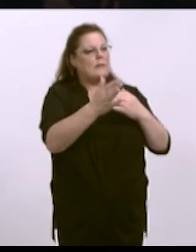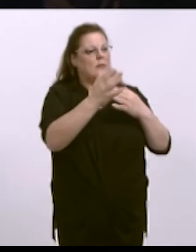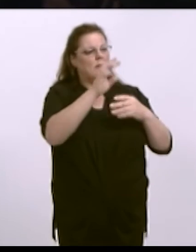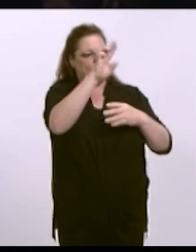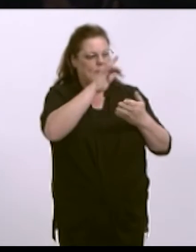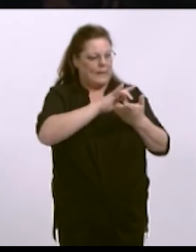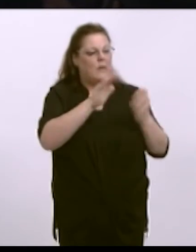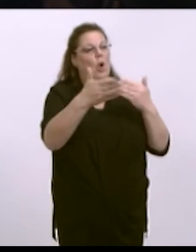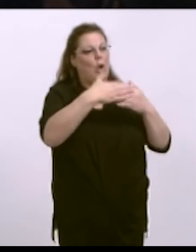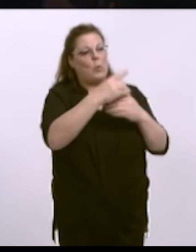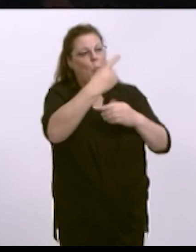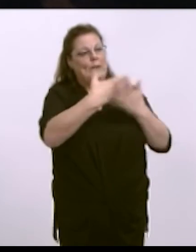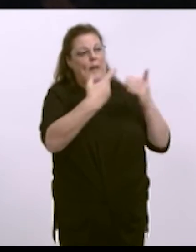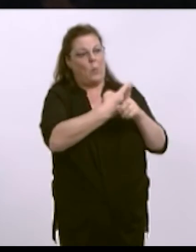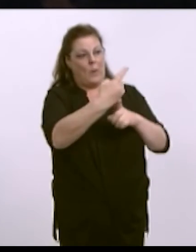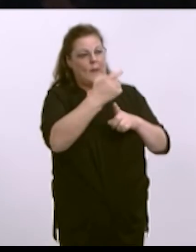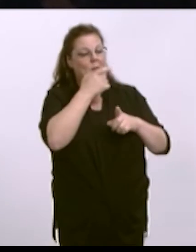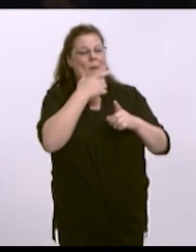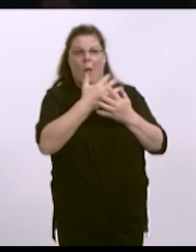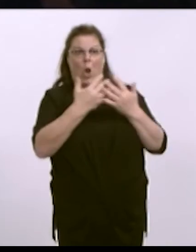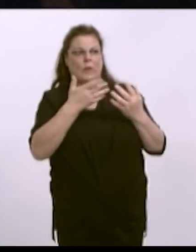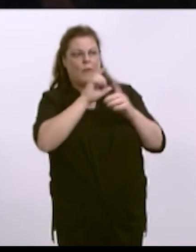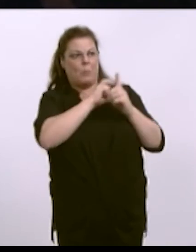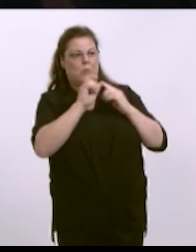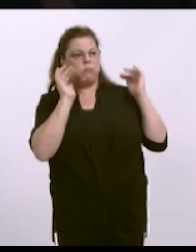do use the centre. I was there recently to watch ëThe Revlon Girlí, which is a show